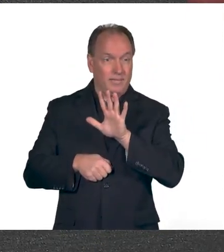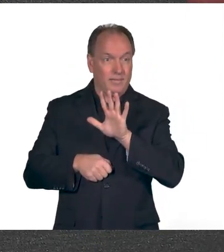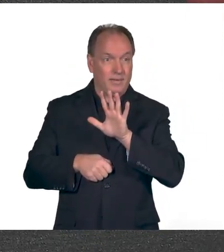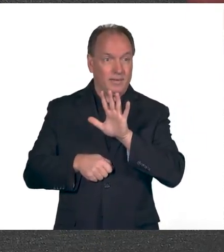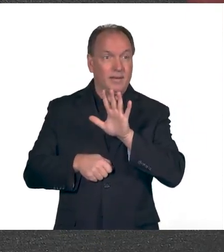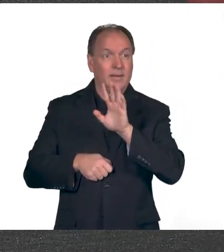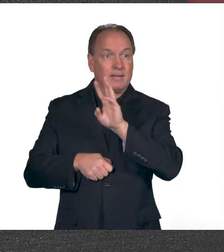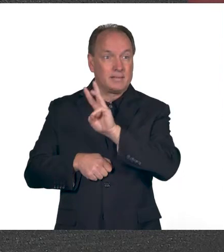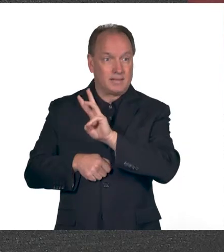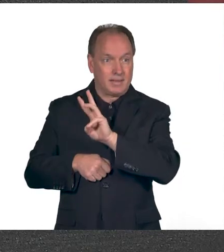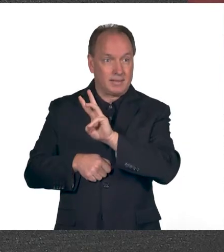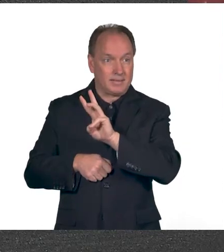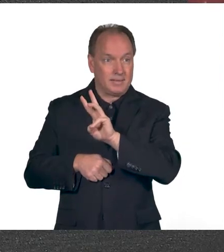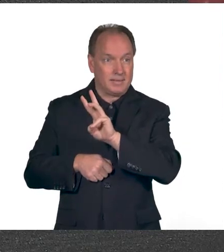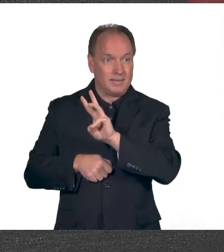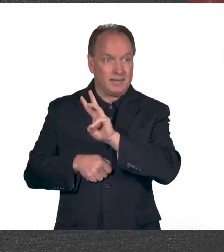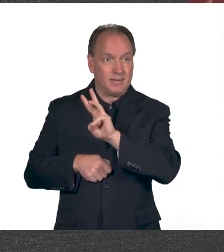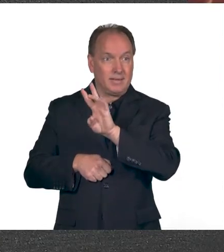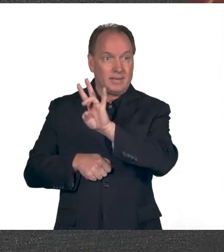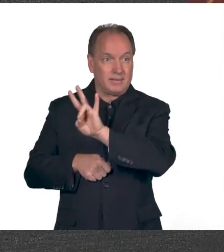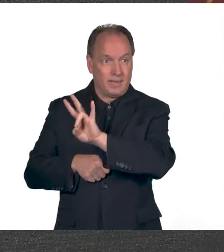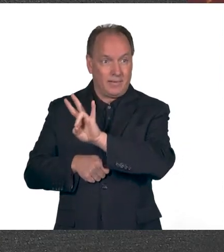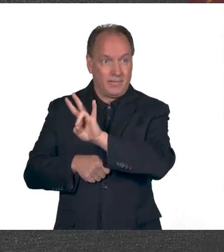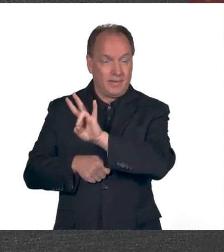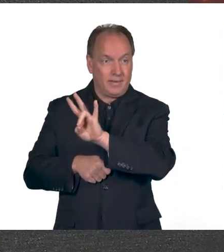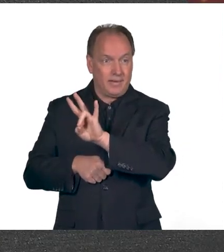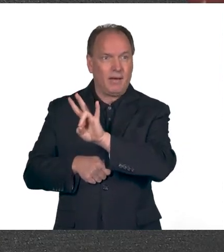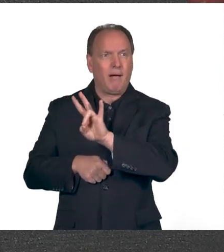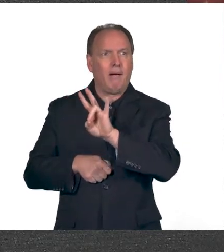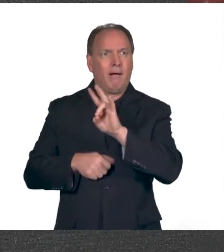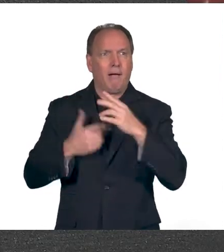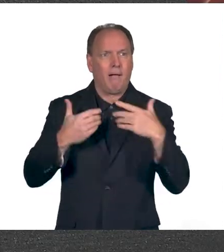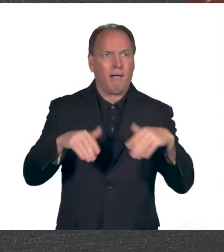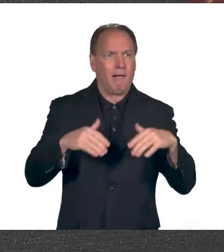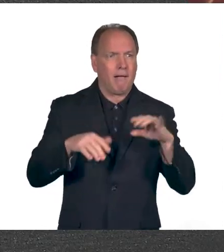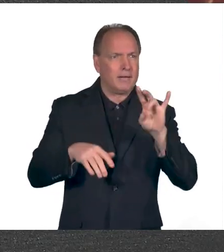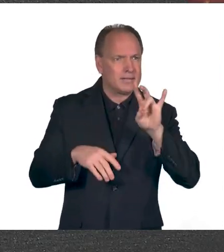five, six, seven friends we're in the cave with bear.